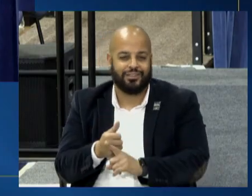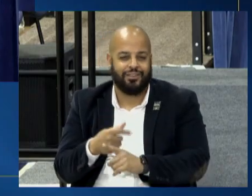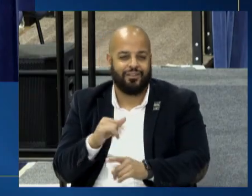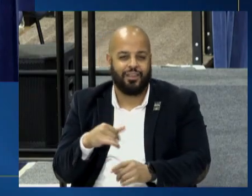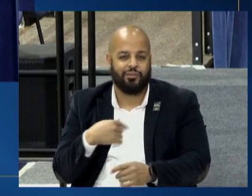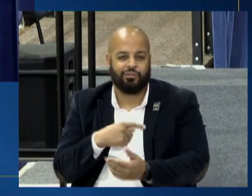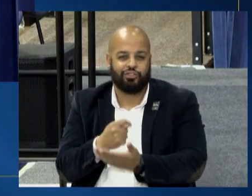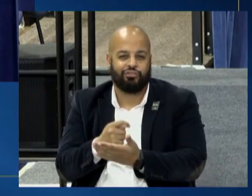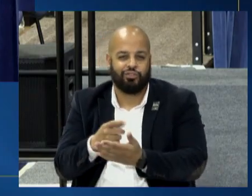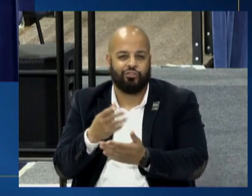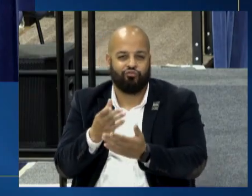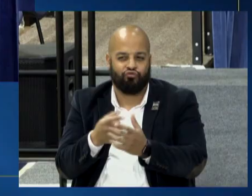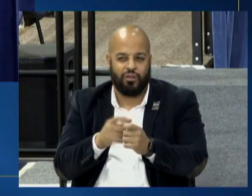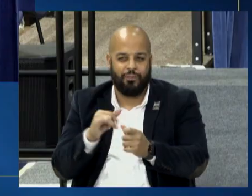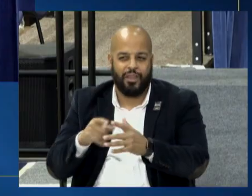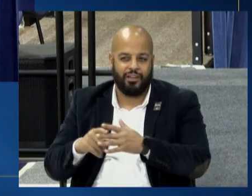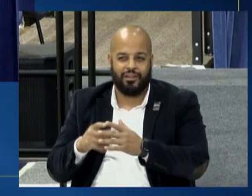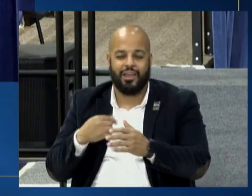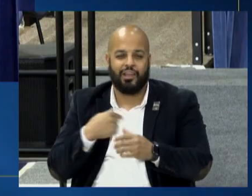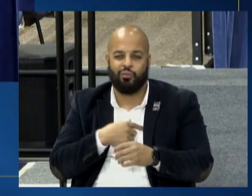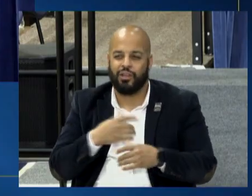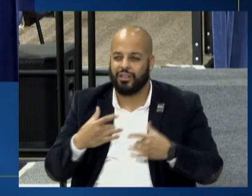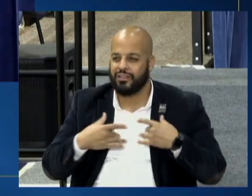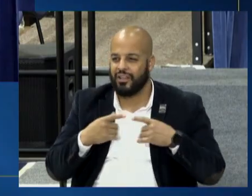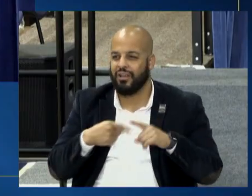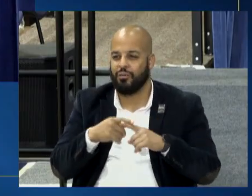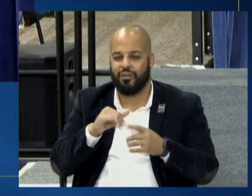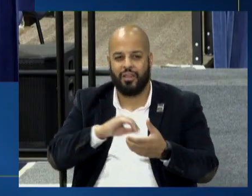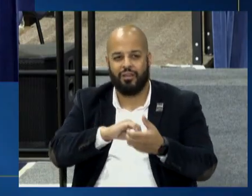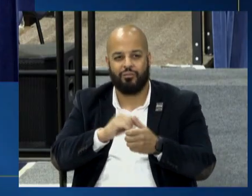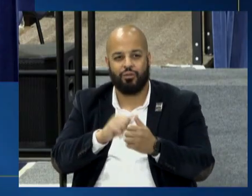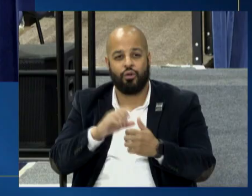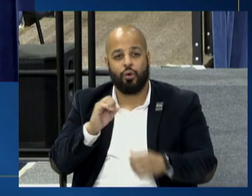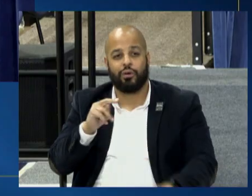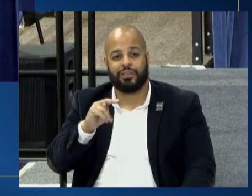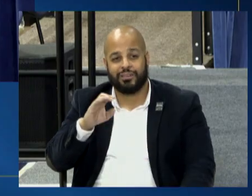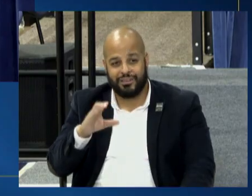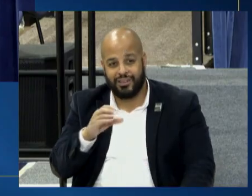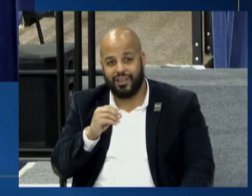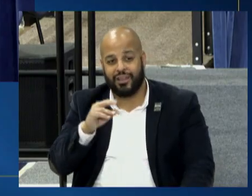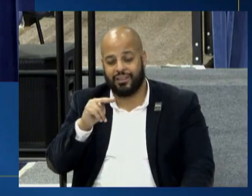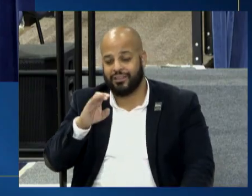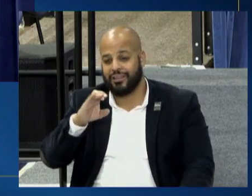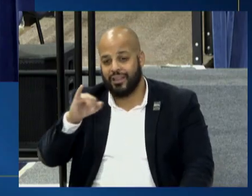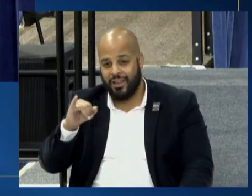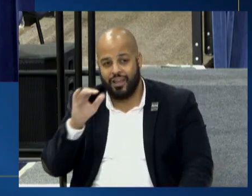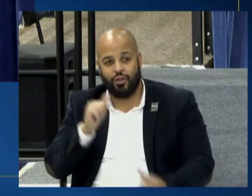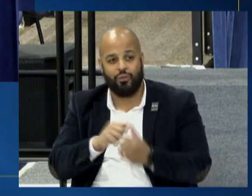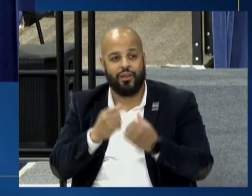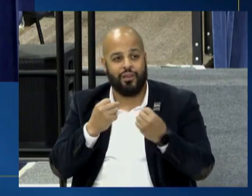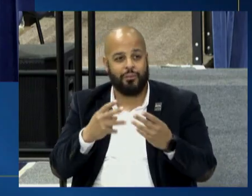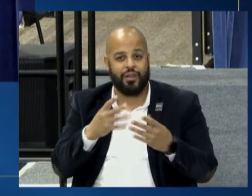And we're very excited about our partnership with ONC, with NCI, with many parts of NIH as well,